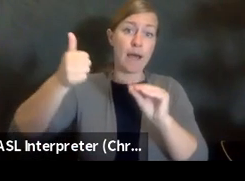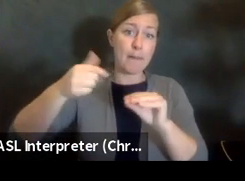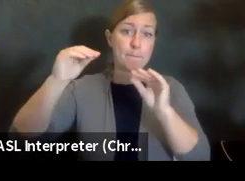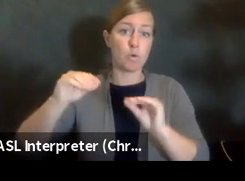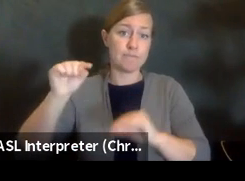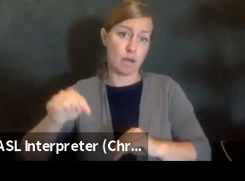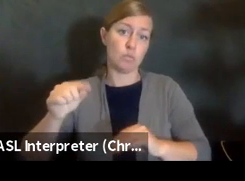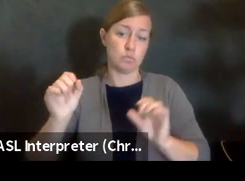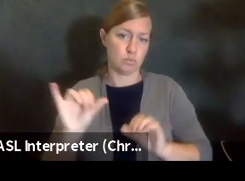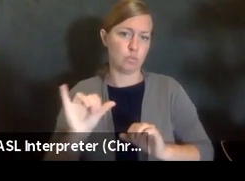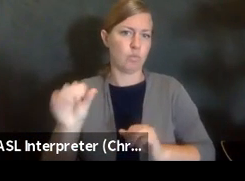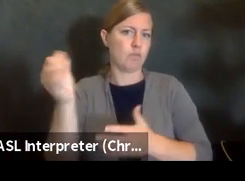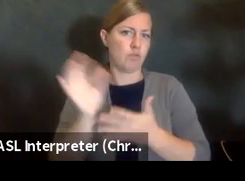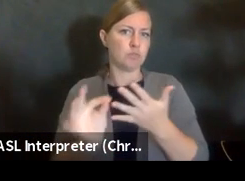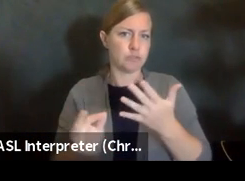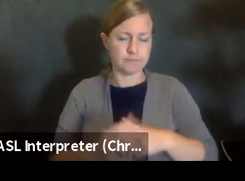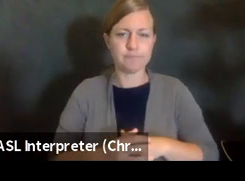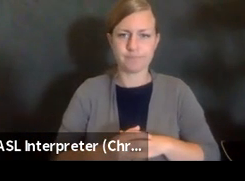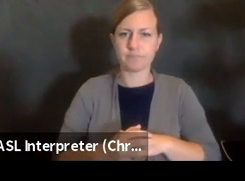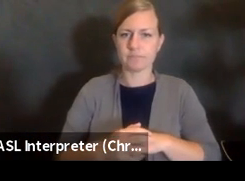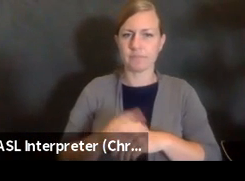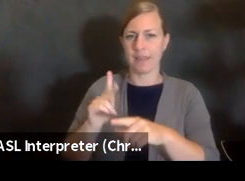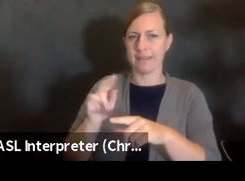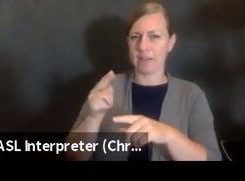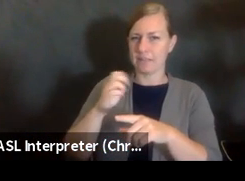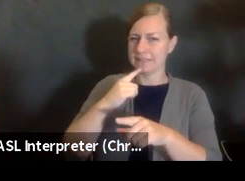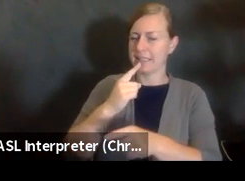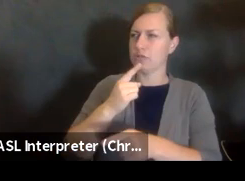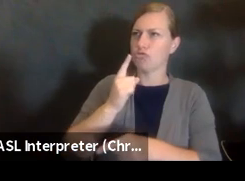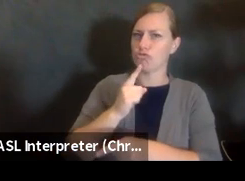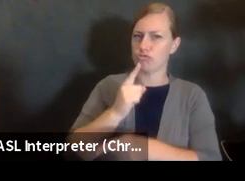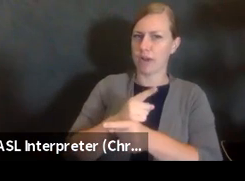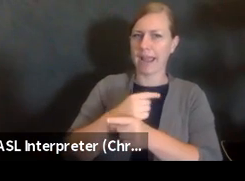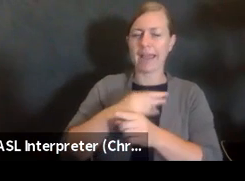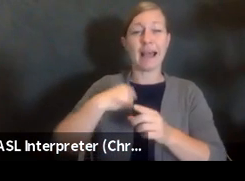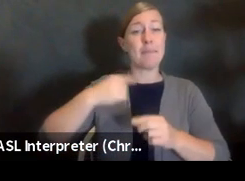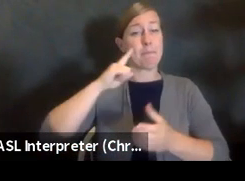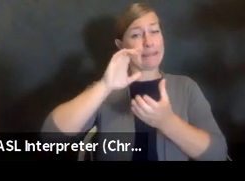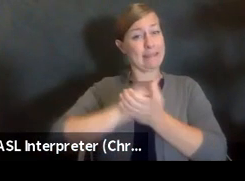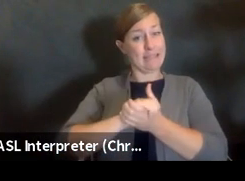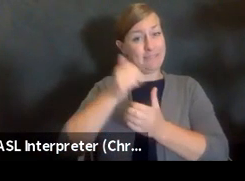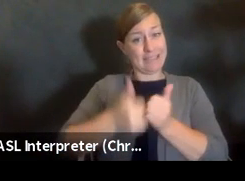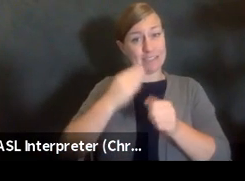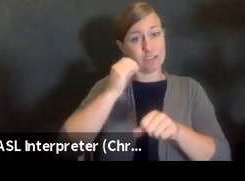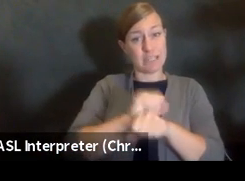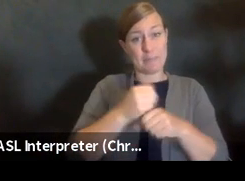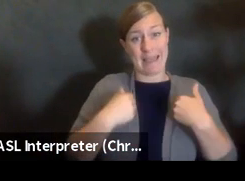Katherine Livick - ESD 112: Yeah, and I don't believe that you can add more than one topic to an assignment. Jeff Crawford: No, I don't think so. Yeah.